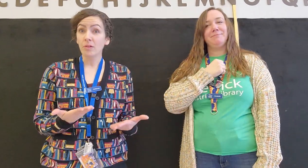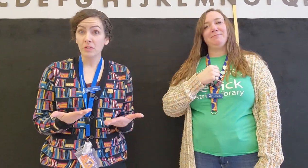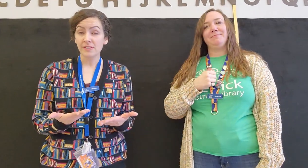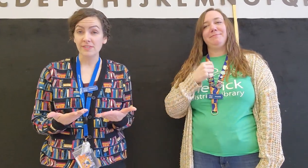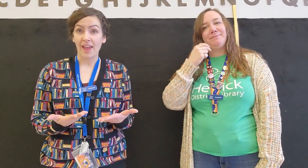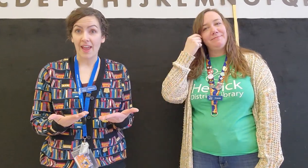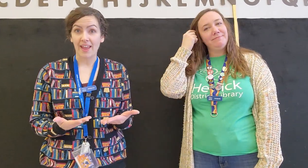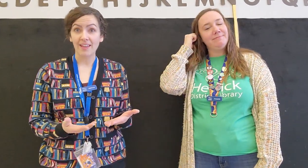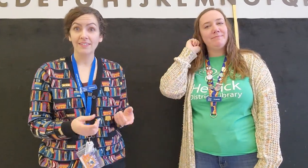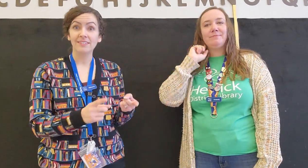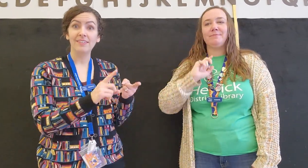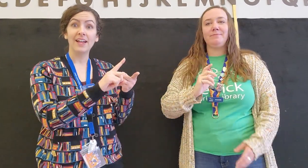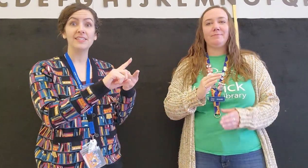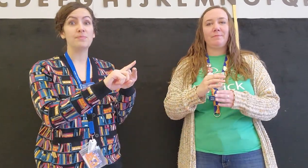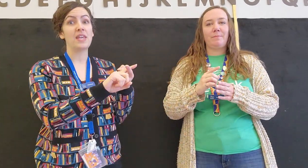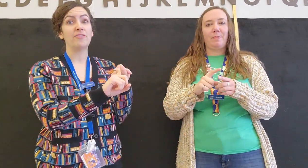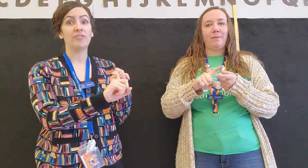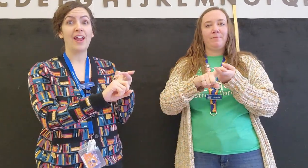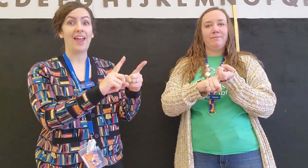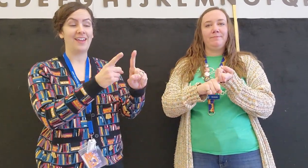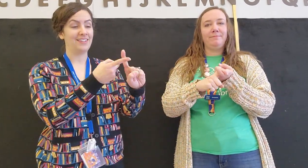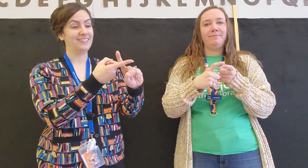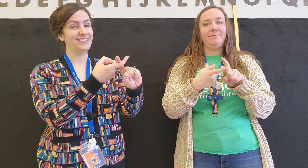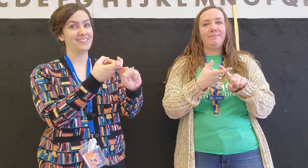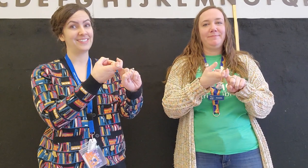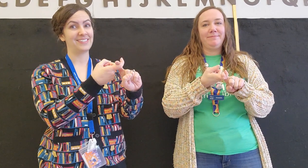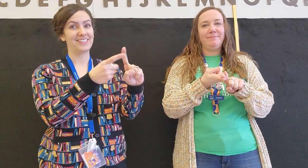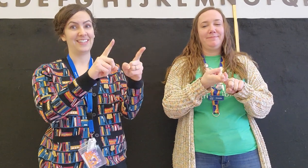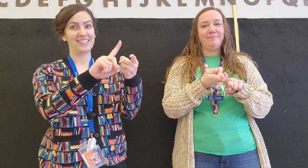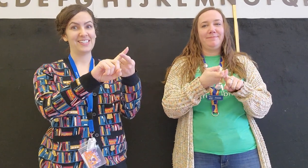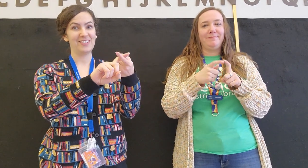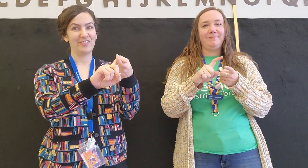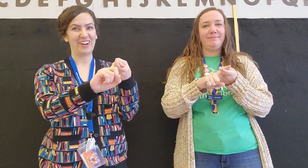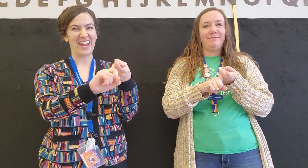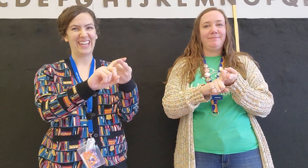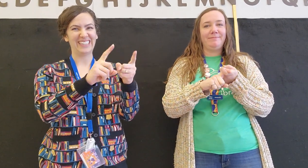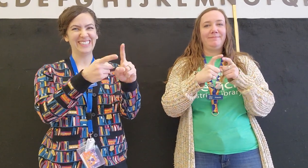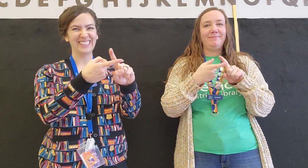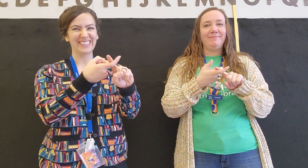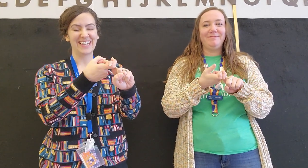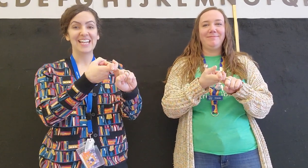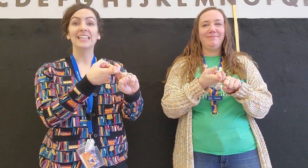And then we'll say let's be friends. This is friends.